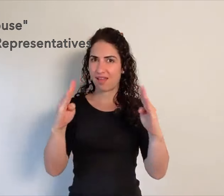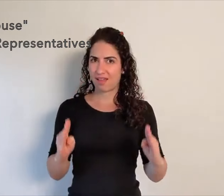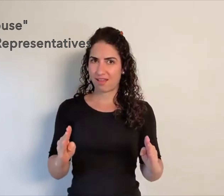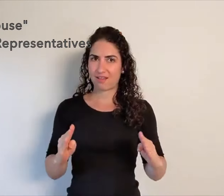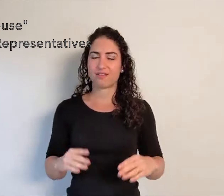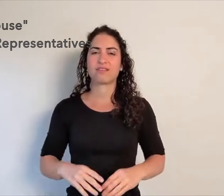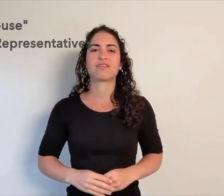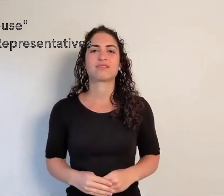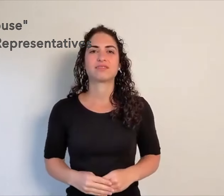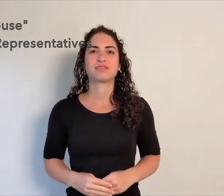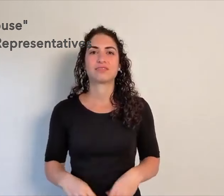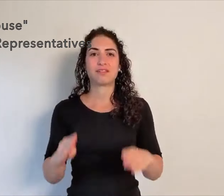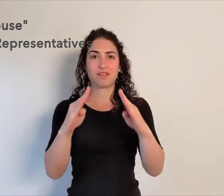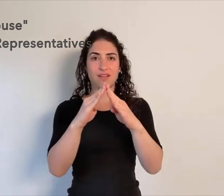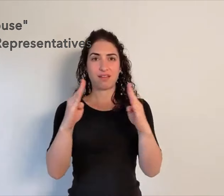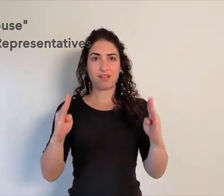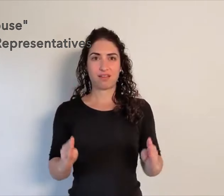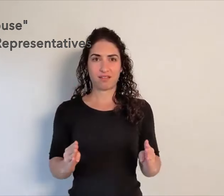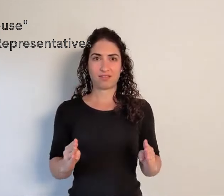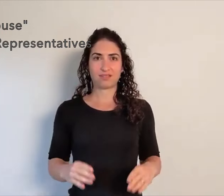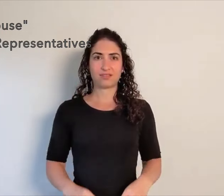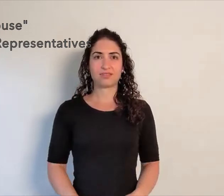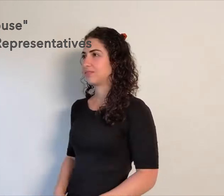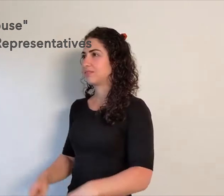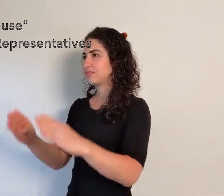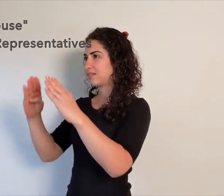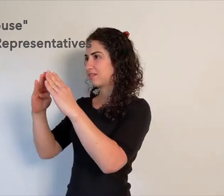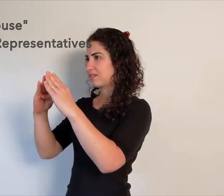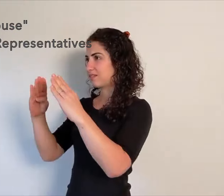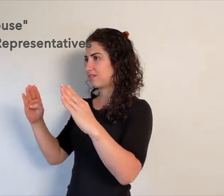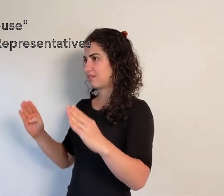HOUSE